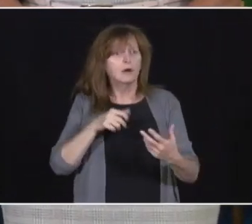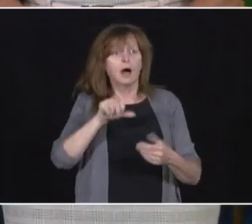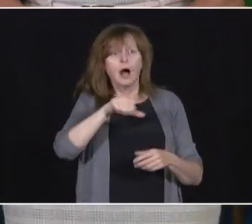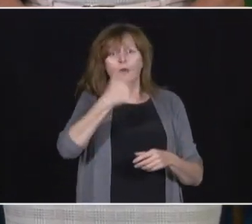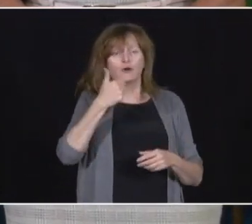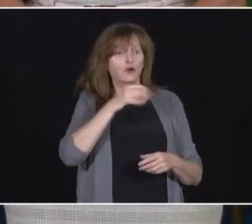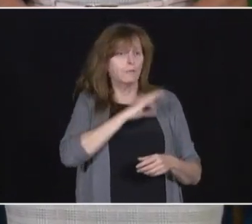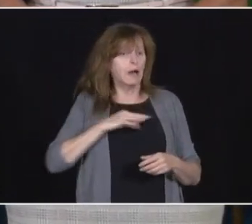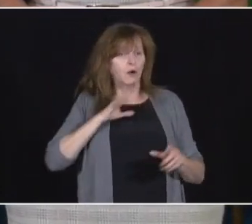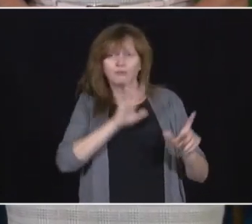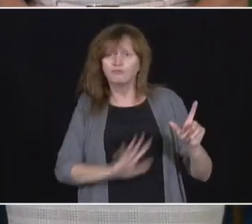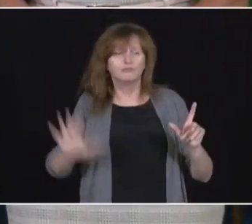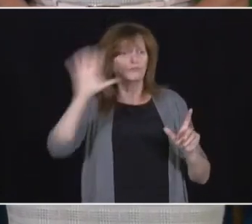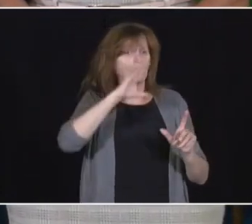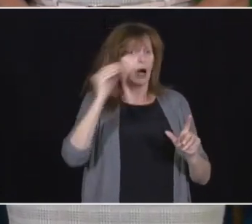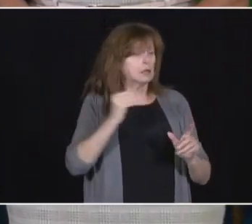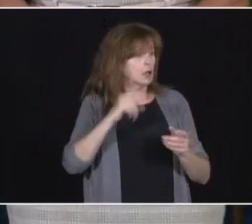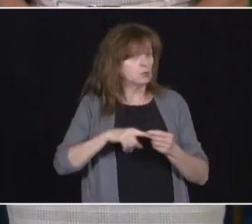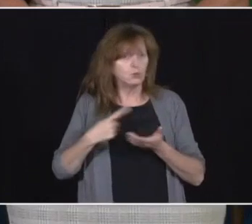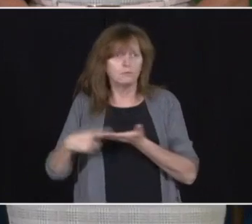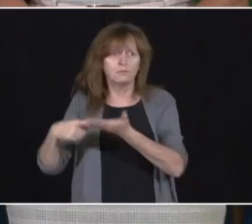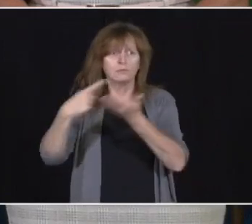I will get other